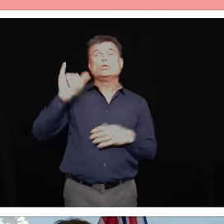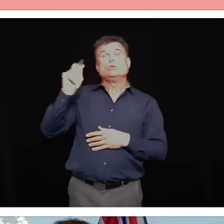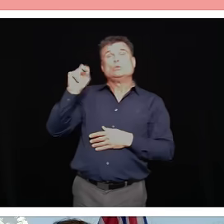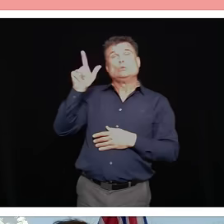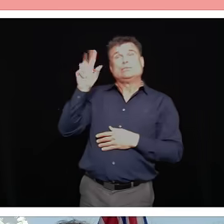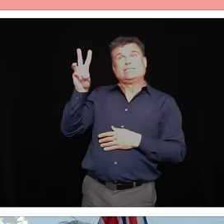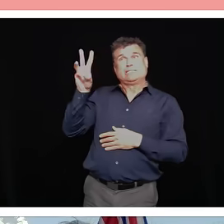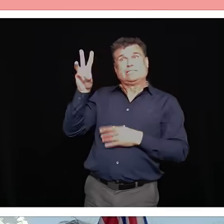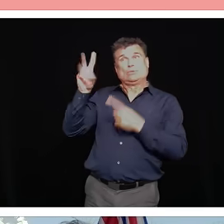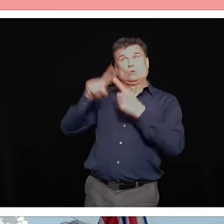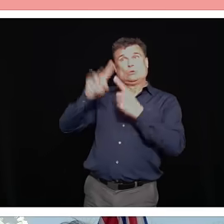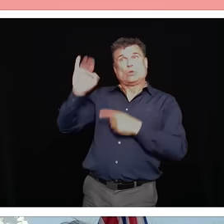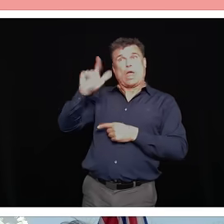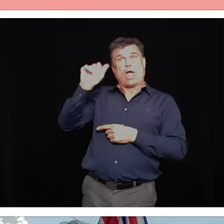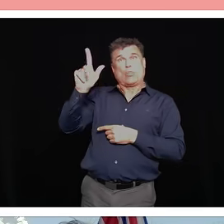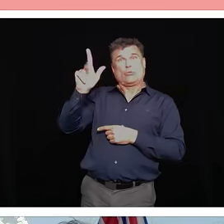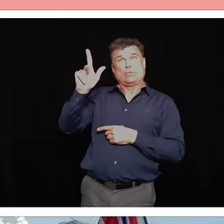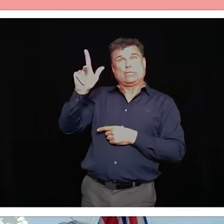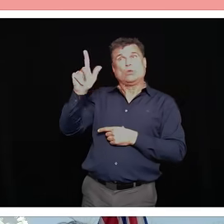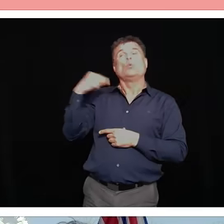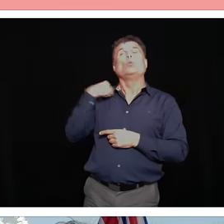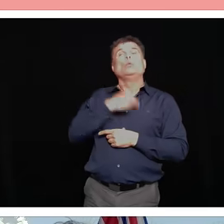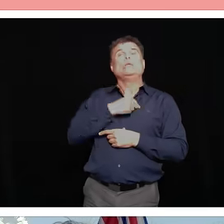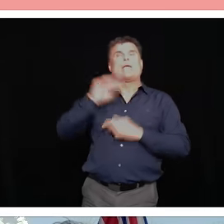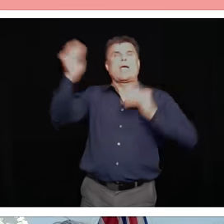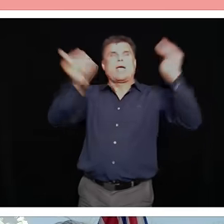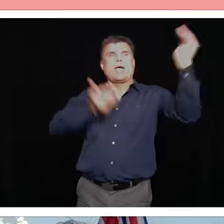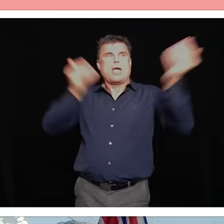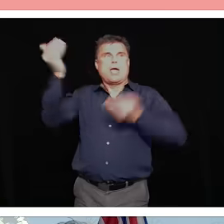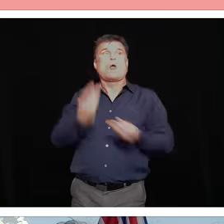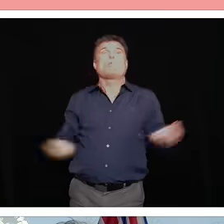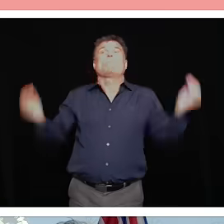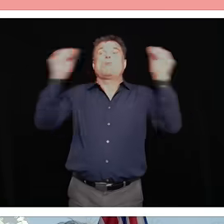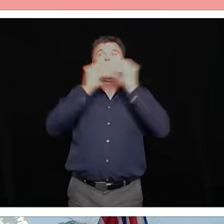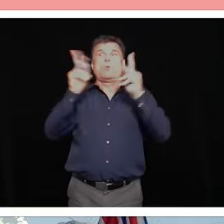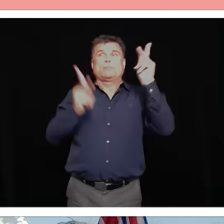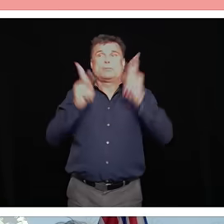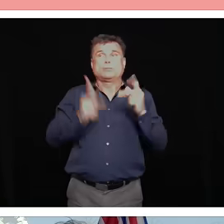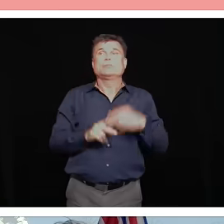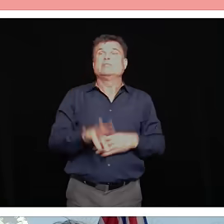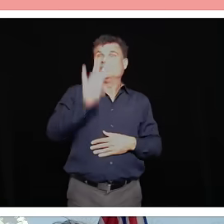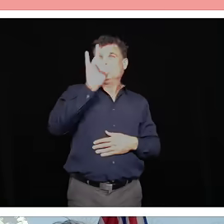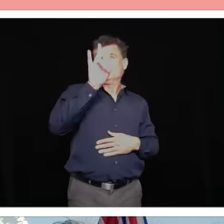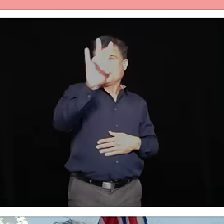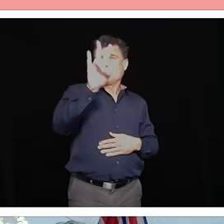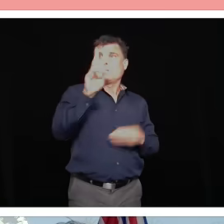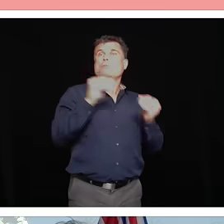Were colleagues and classmates for example. We have the same people in the limited number of people